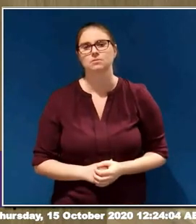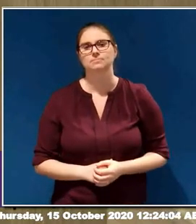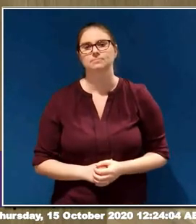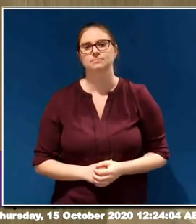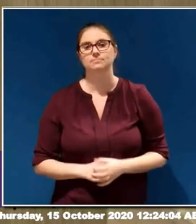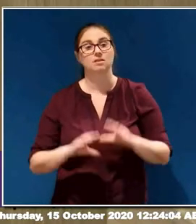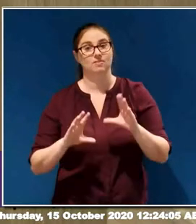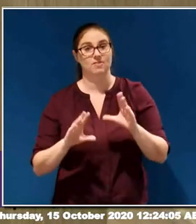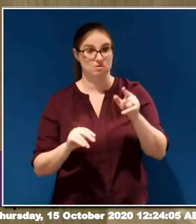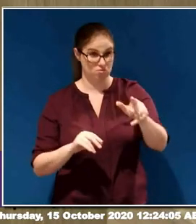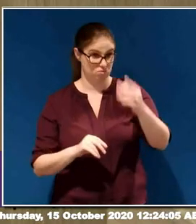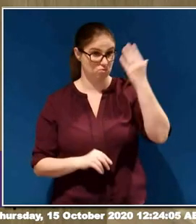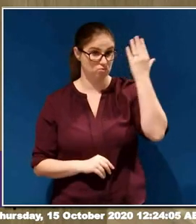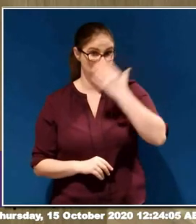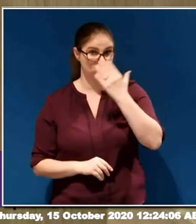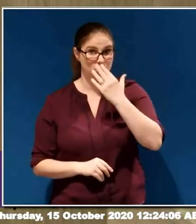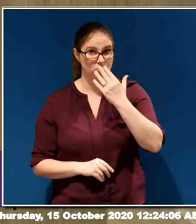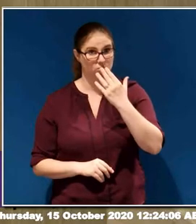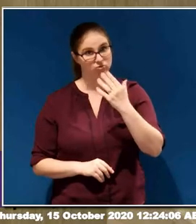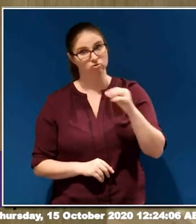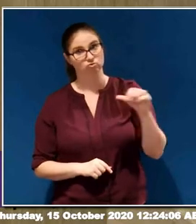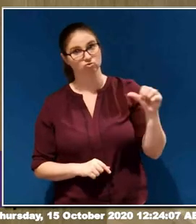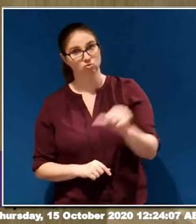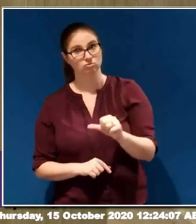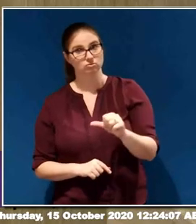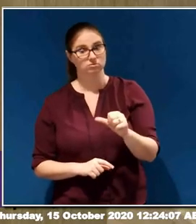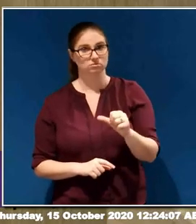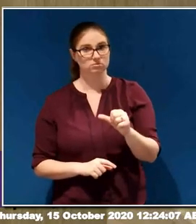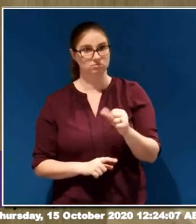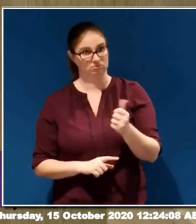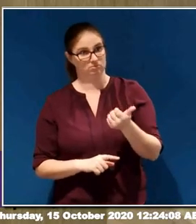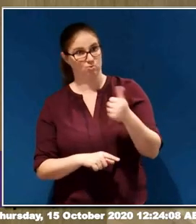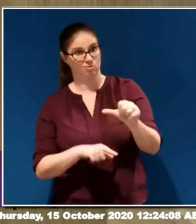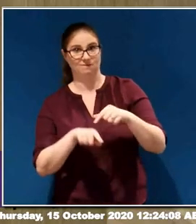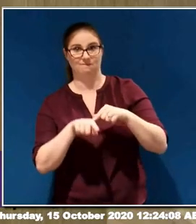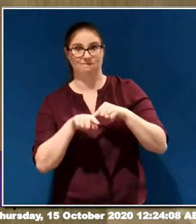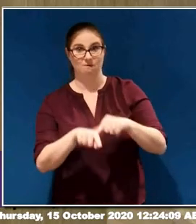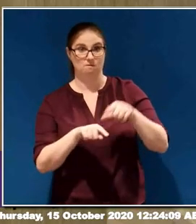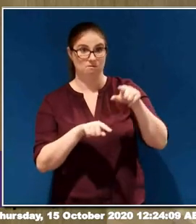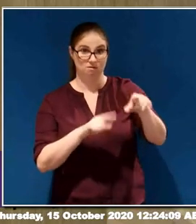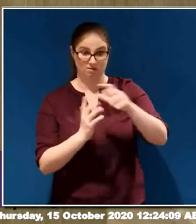in the way that they have explained they would use it in the application,